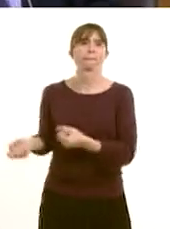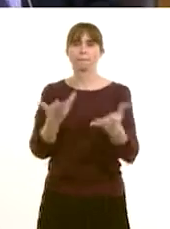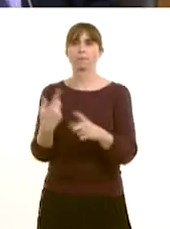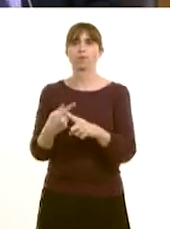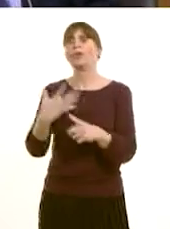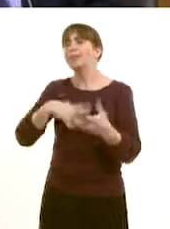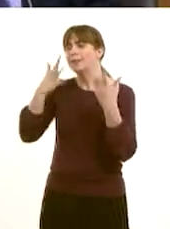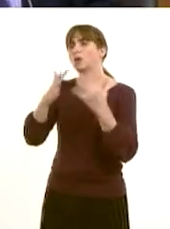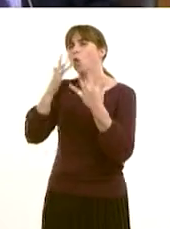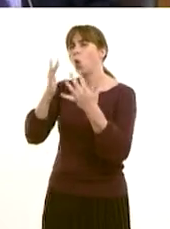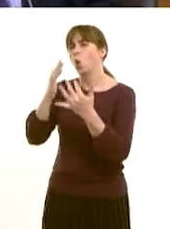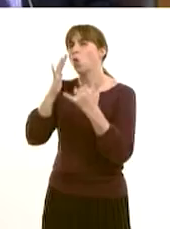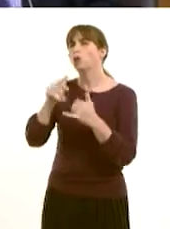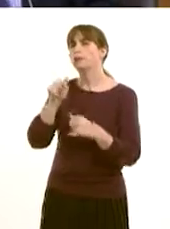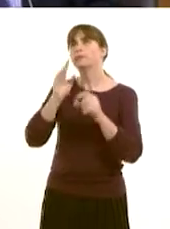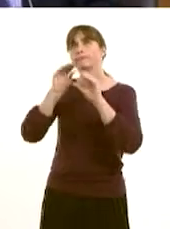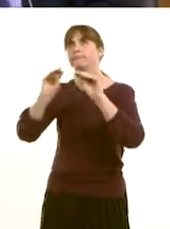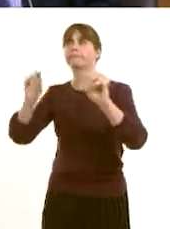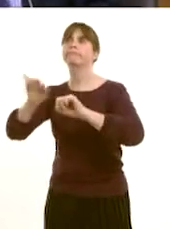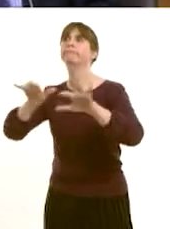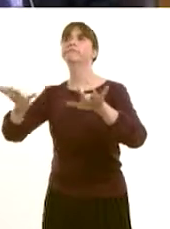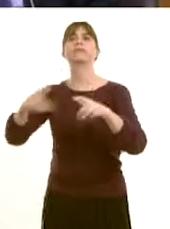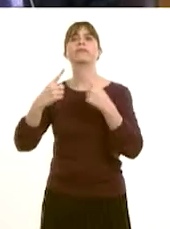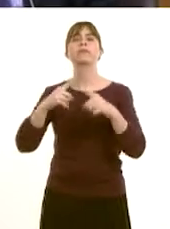Itís also true to say that our multidisciplinary teams of stroke clinicians and stroke service